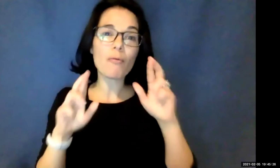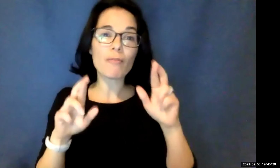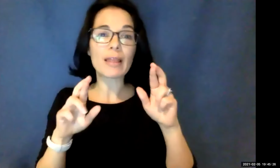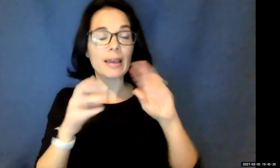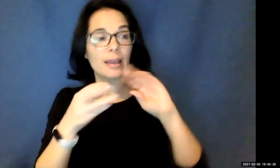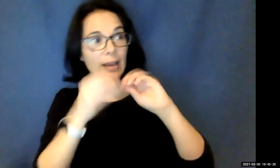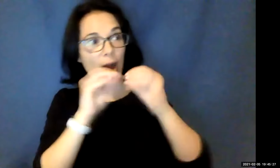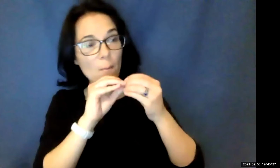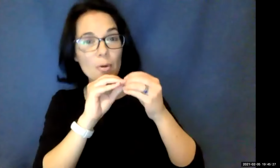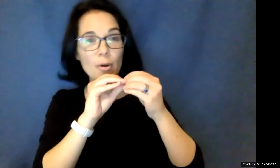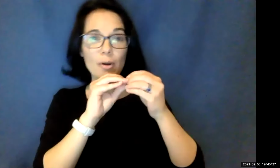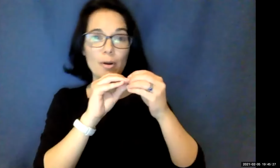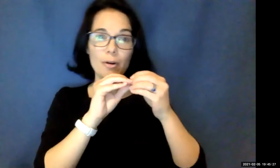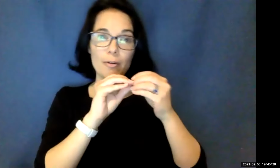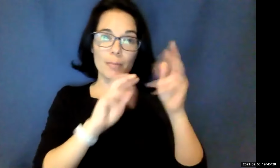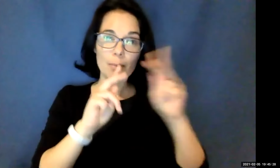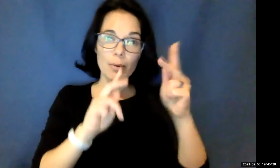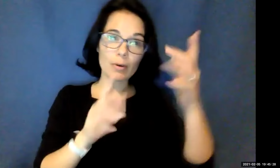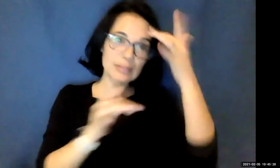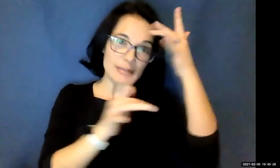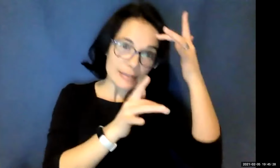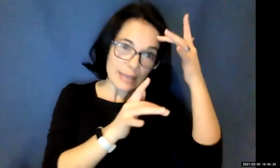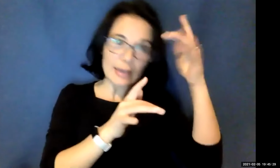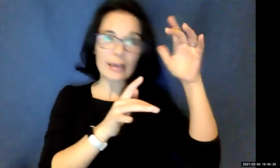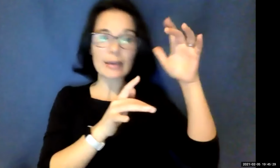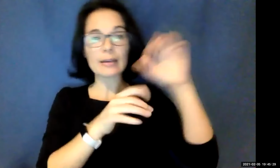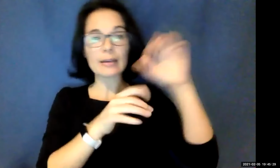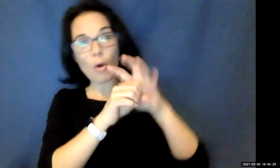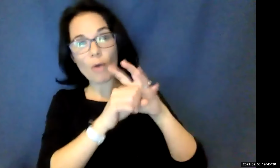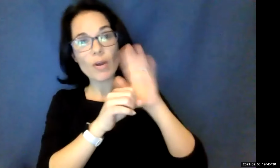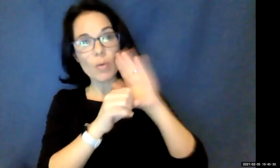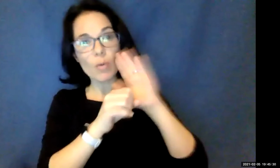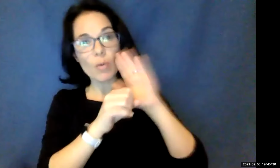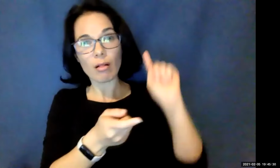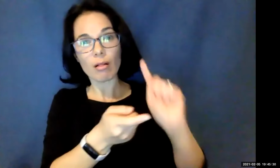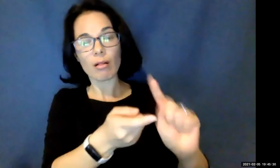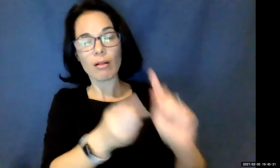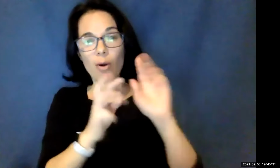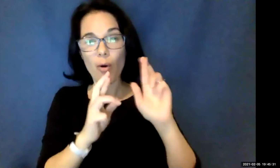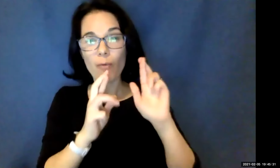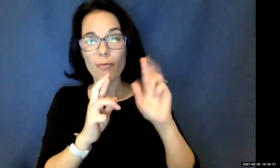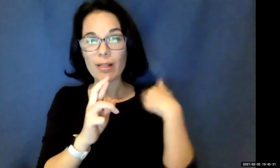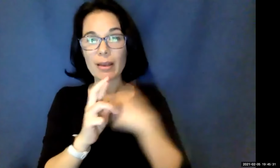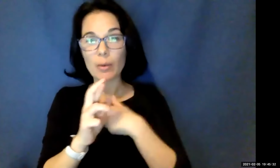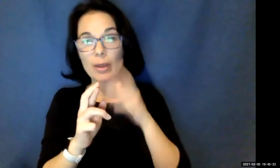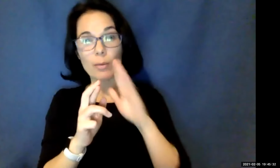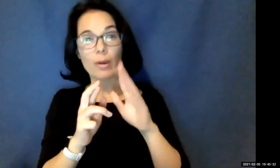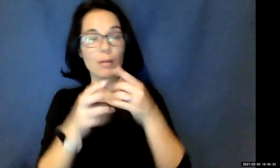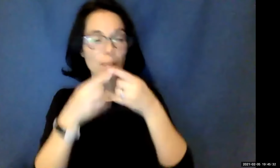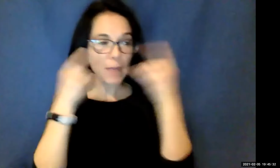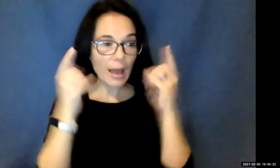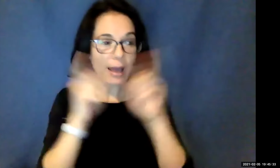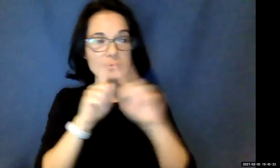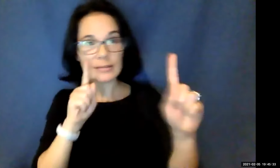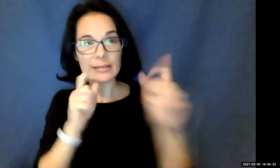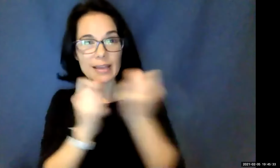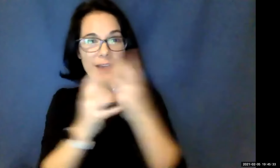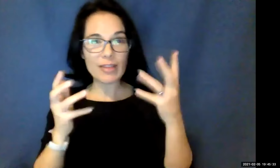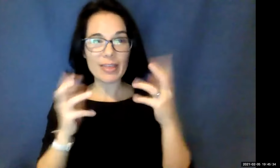all take our precautions as seriously as hopefully we continue to do.